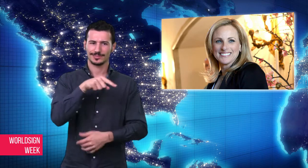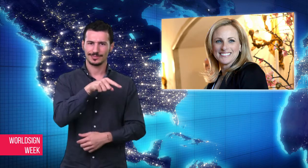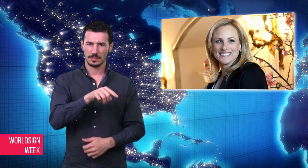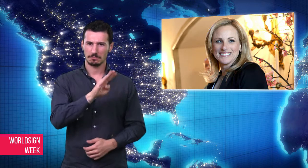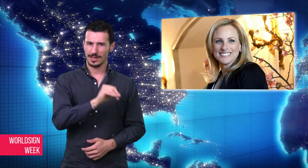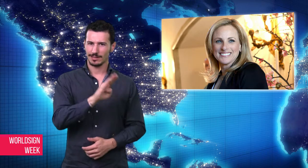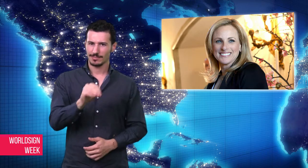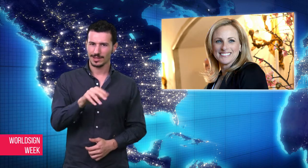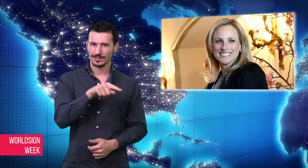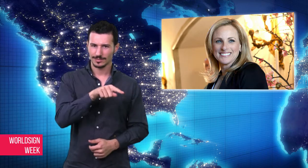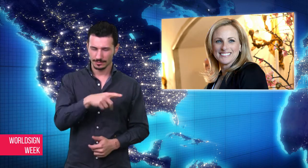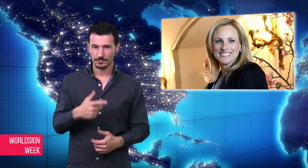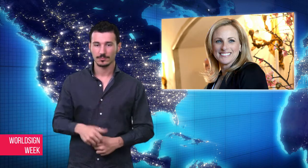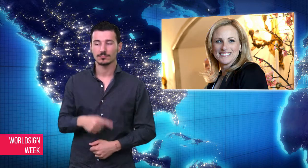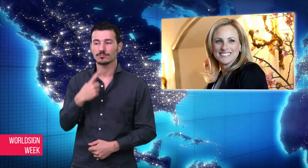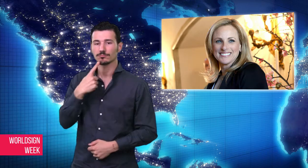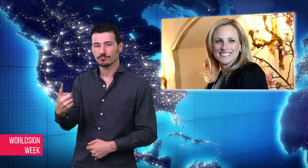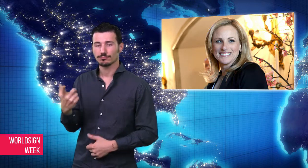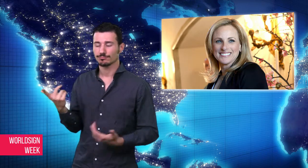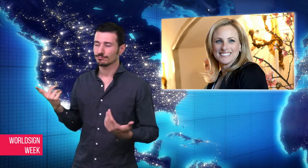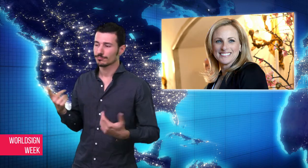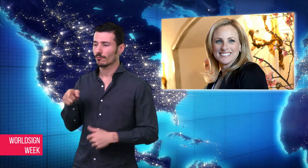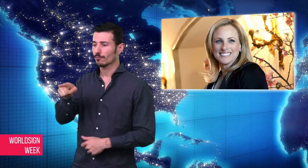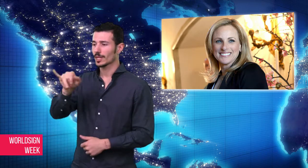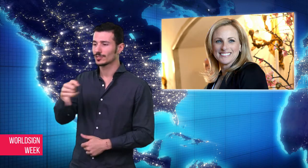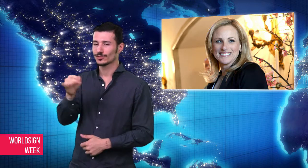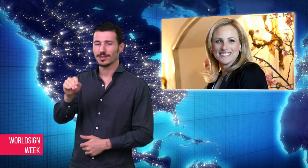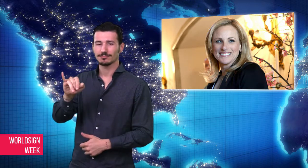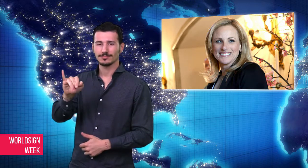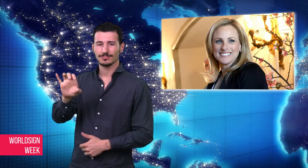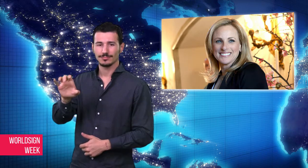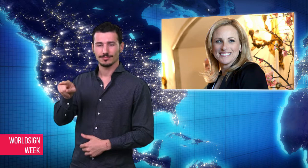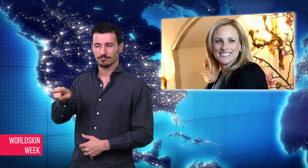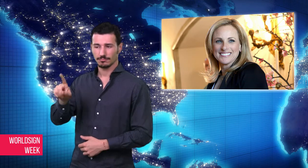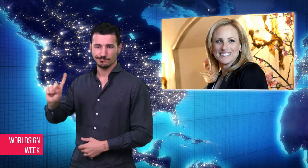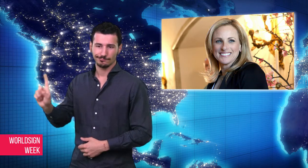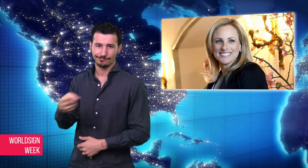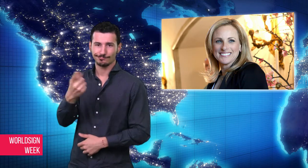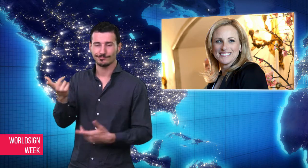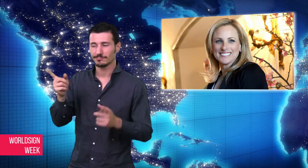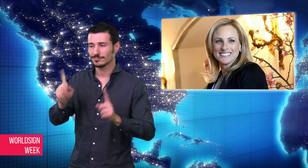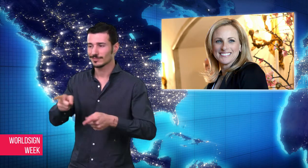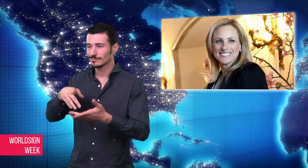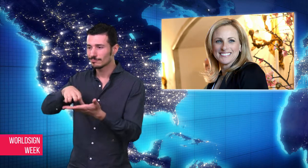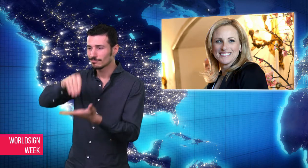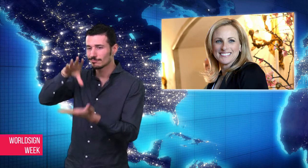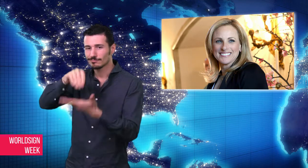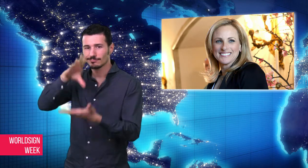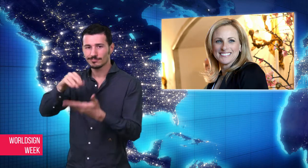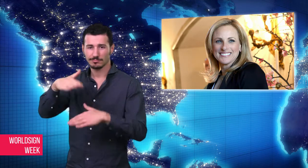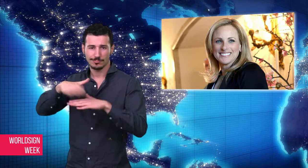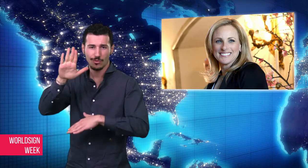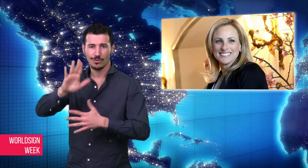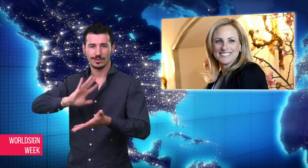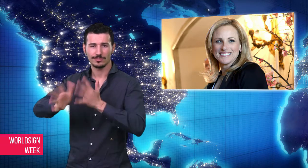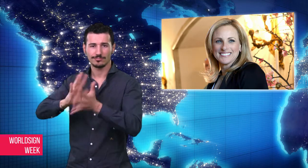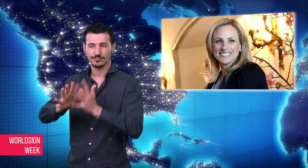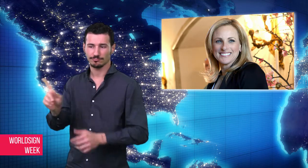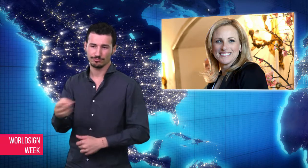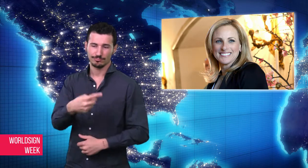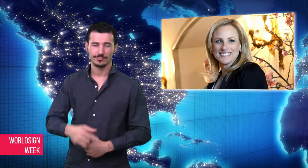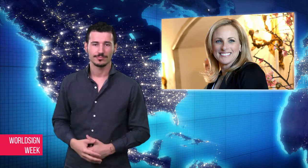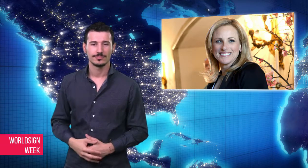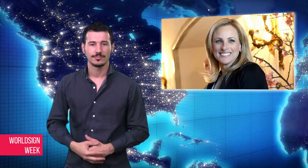sign language lessons.